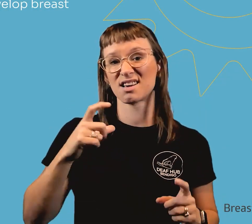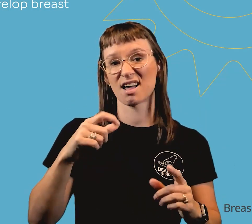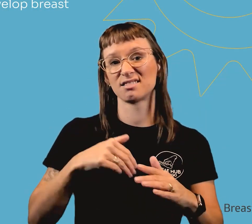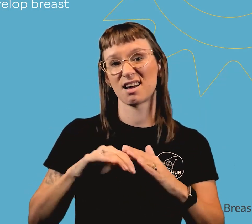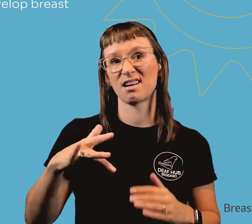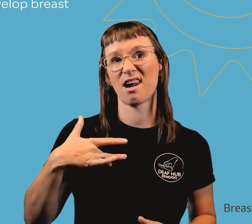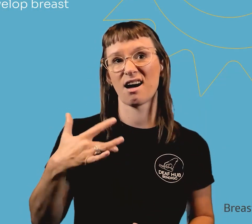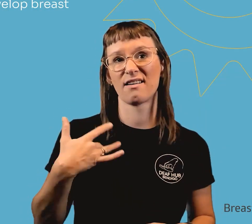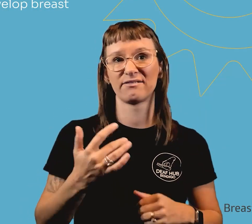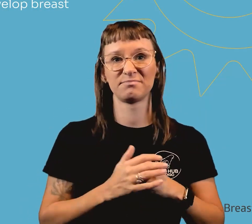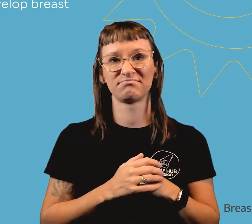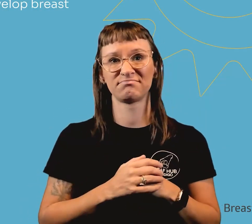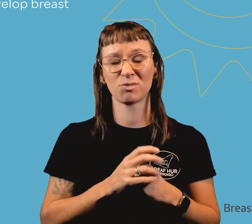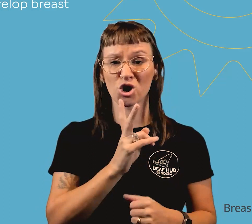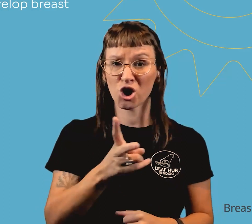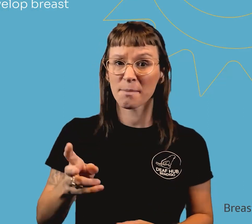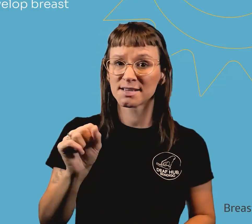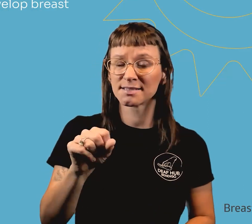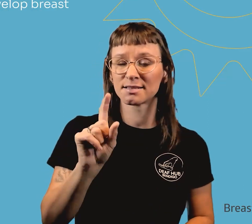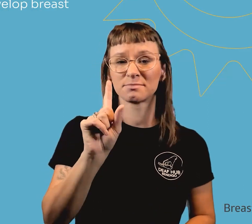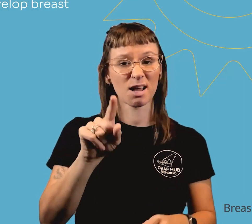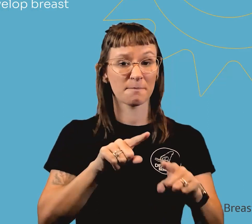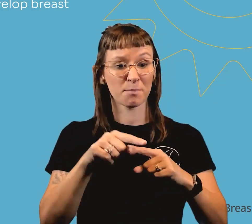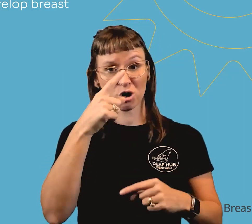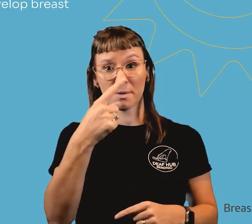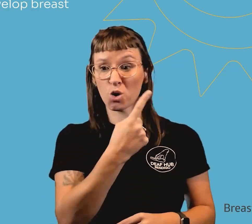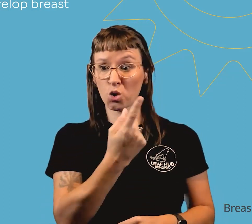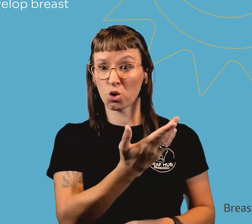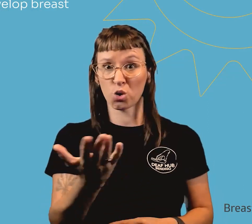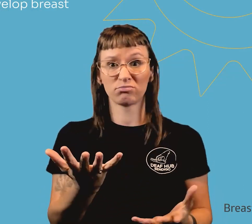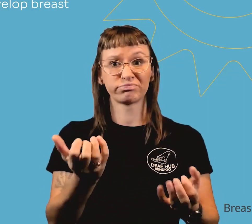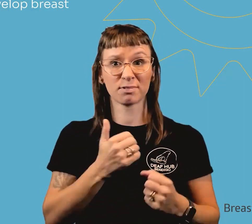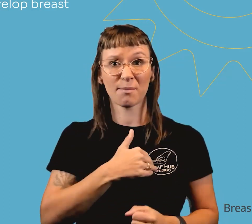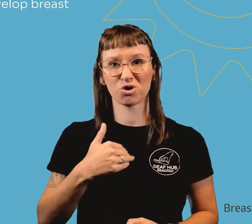breast cancer in their lifetime. While it is common, most people who are diagnosed